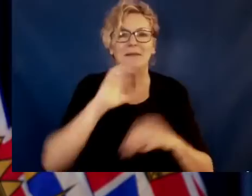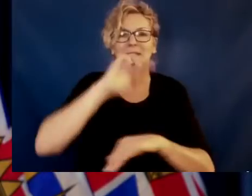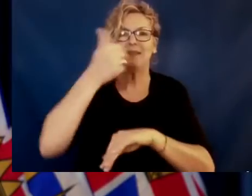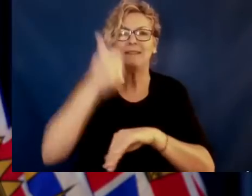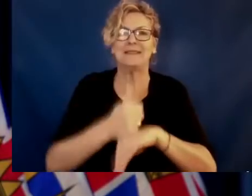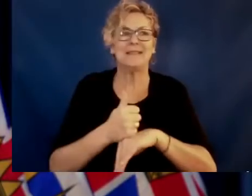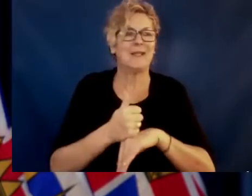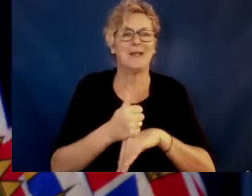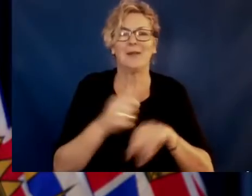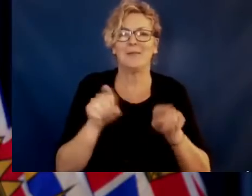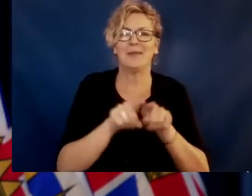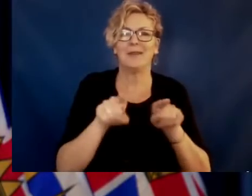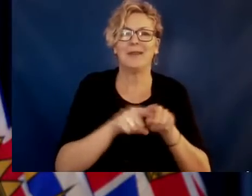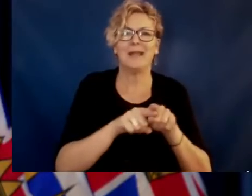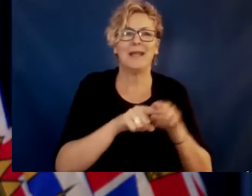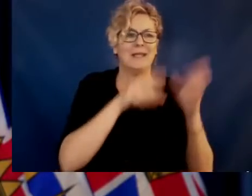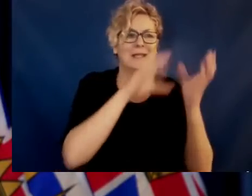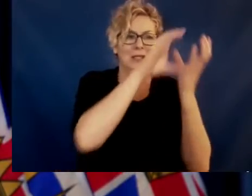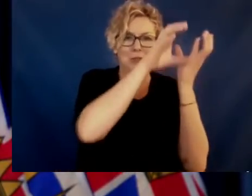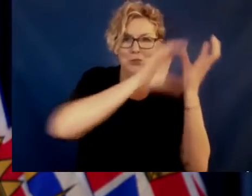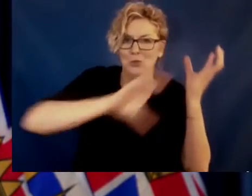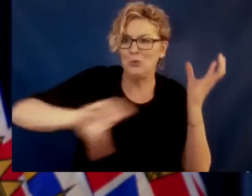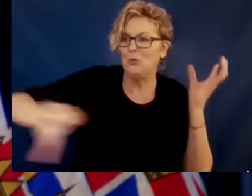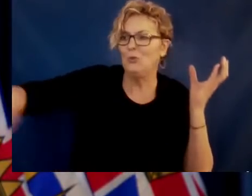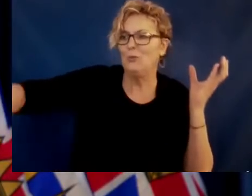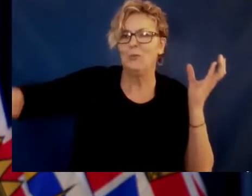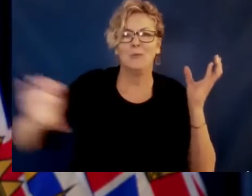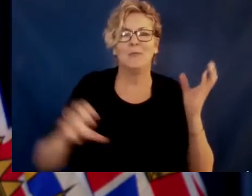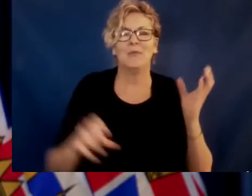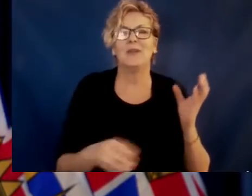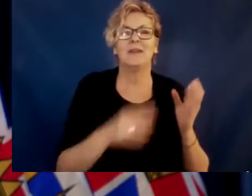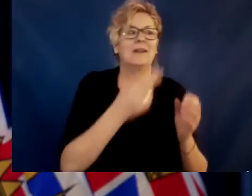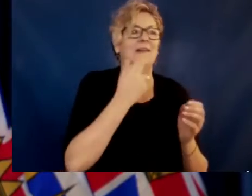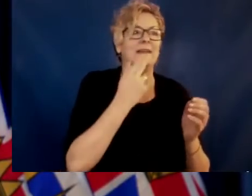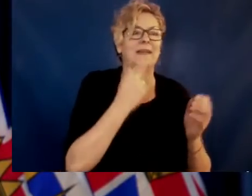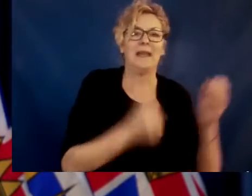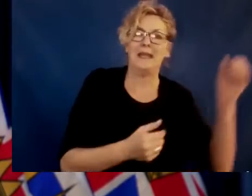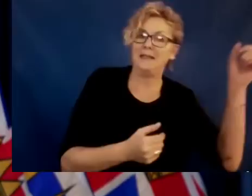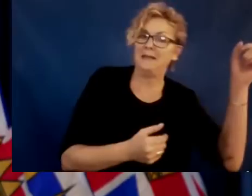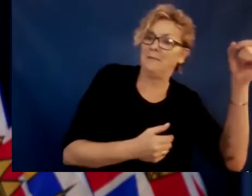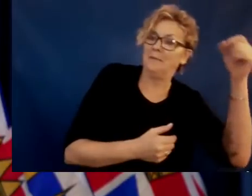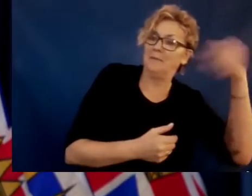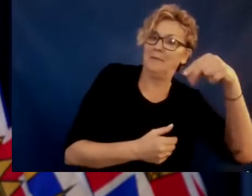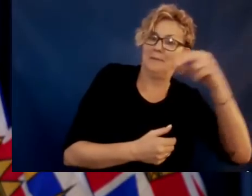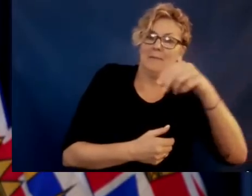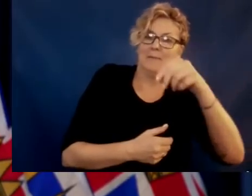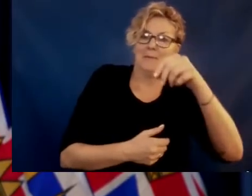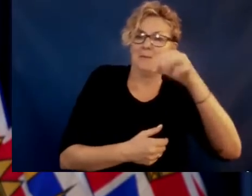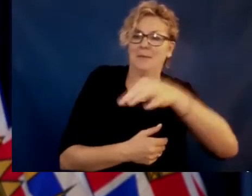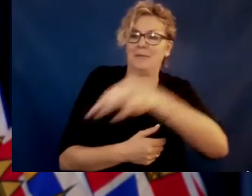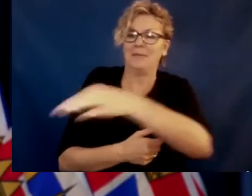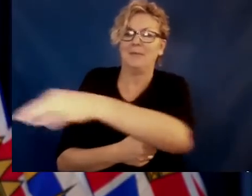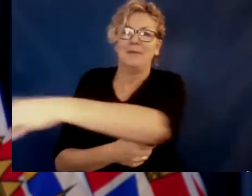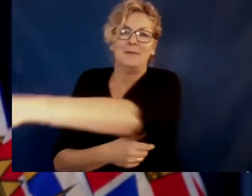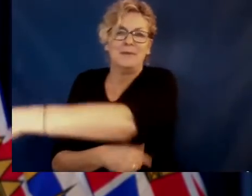that they can put little packages down to children at a distance. I think there are lots of things we can do to